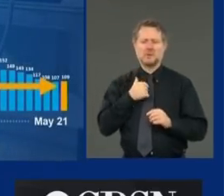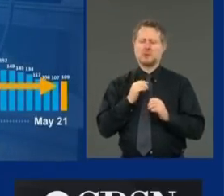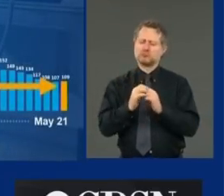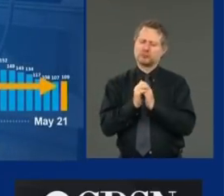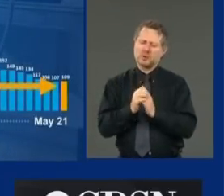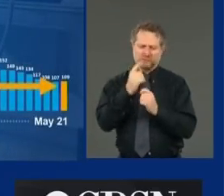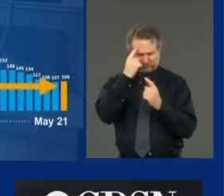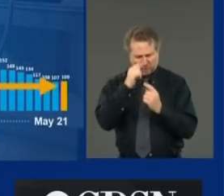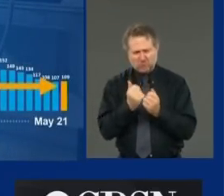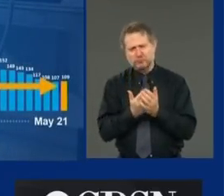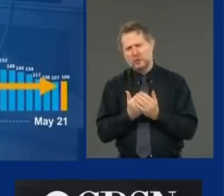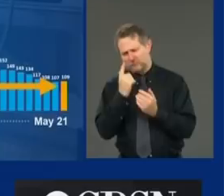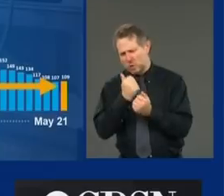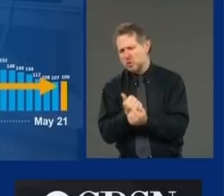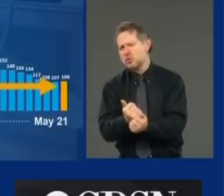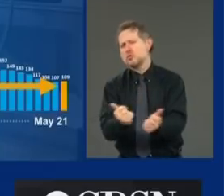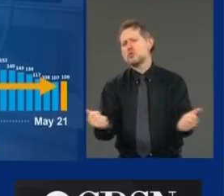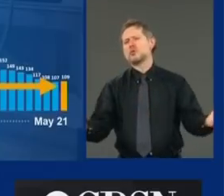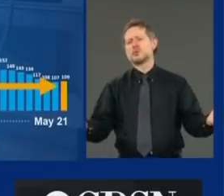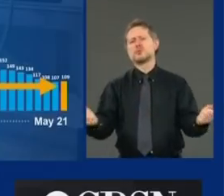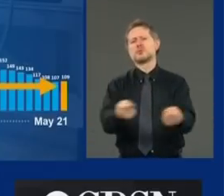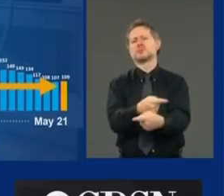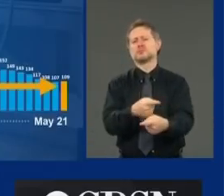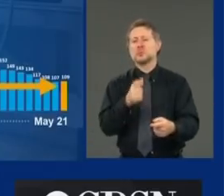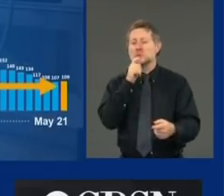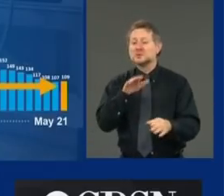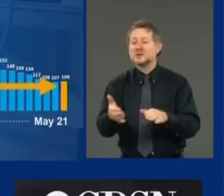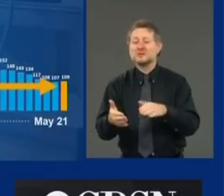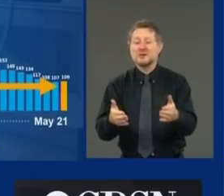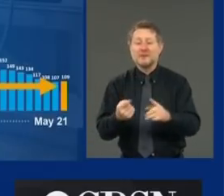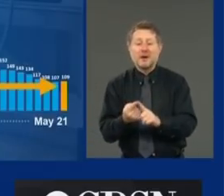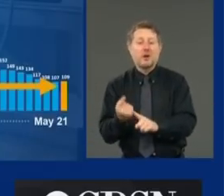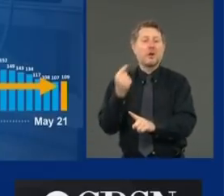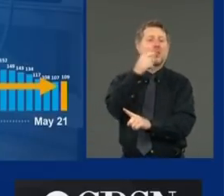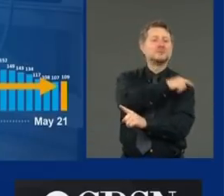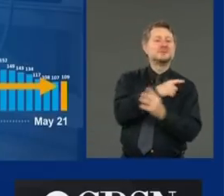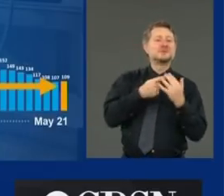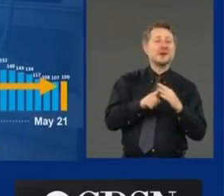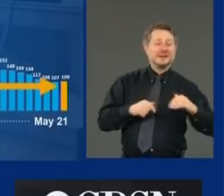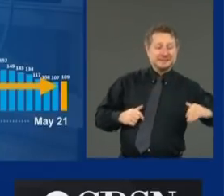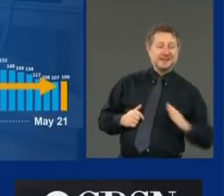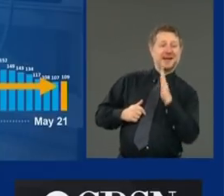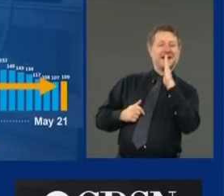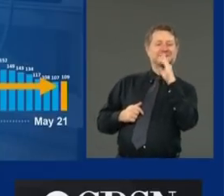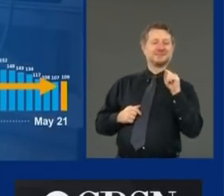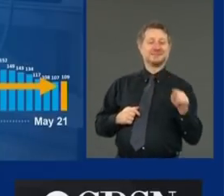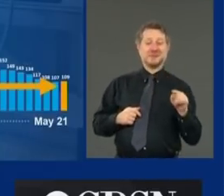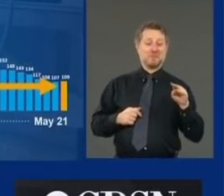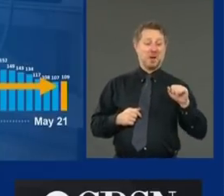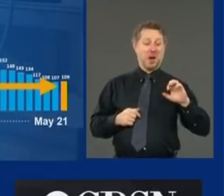AND YOU SEE THAT THIS NUMBER IS STUBBORN ON ITS WAY DOWN BUT 109 YESTERDAY. THEY WERE ALL IN OUR THOUGHTS AND PRAYERS.